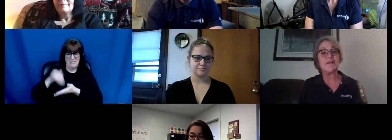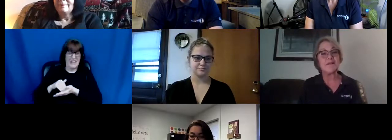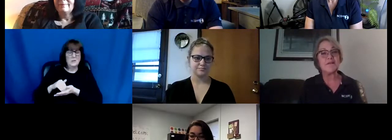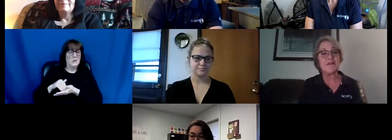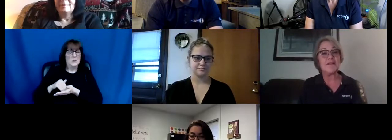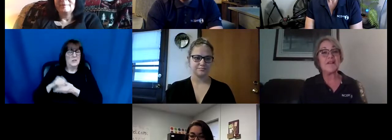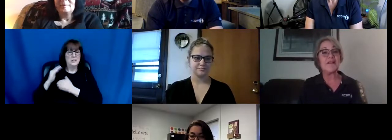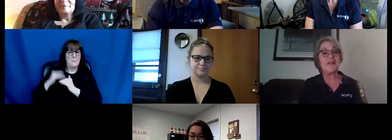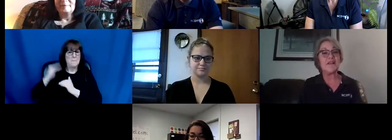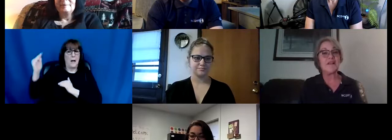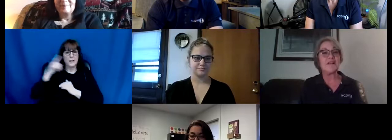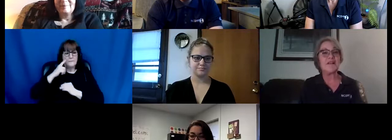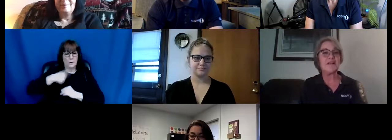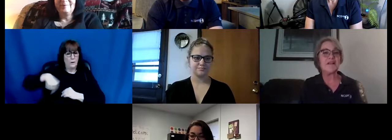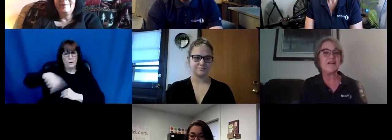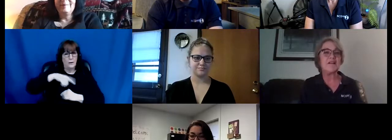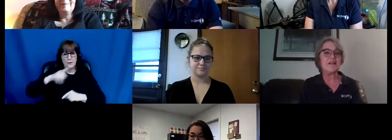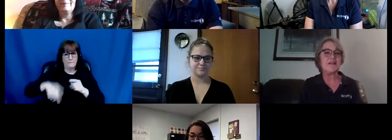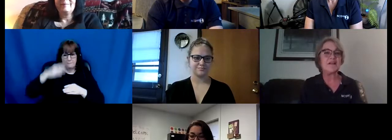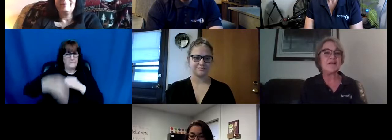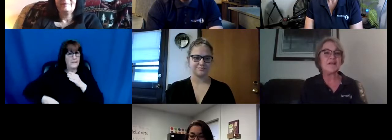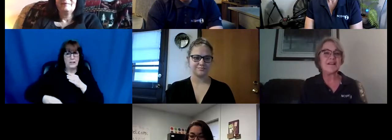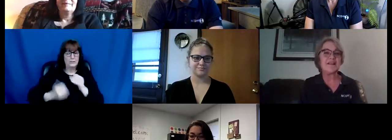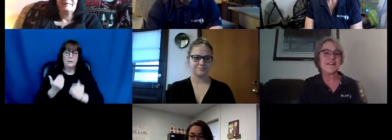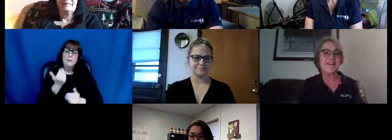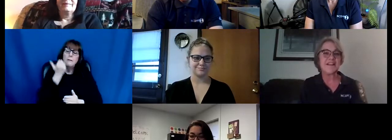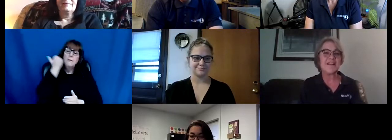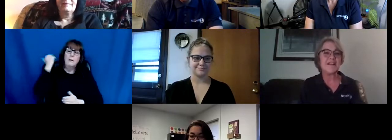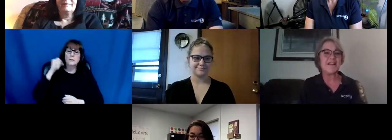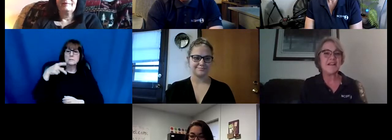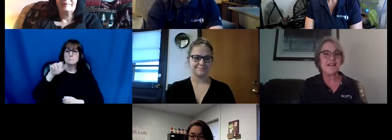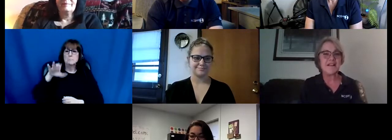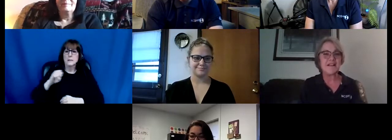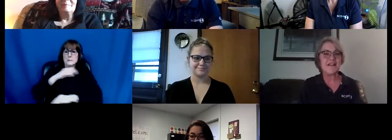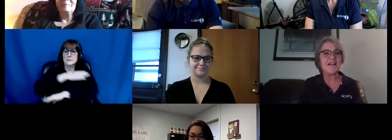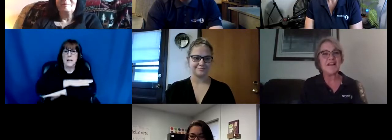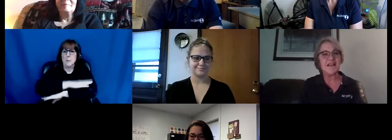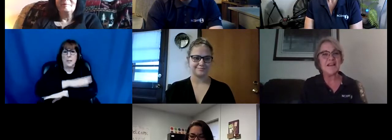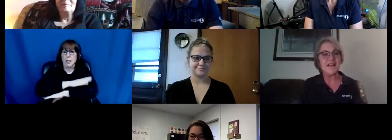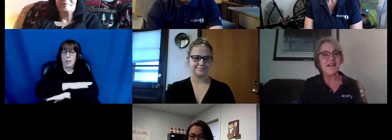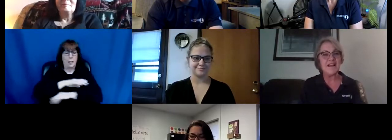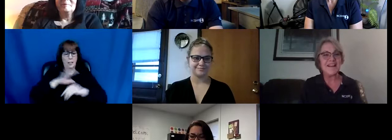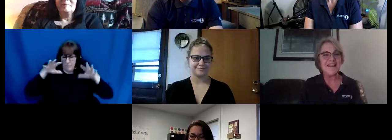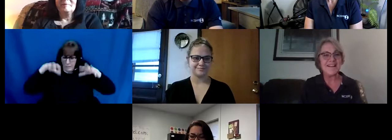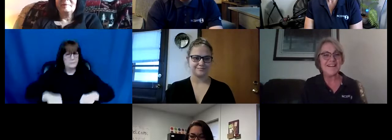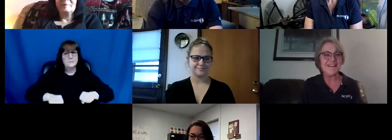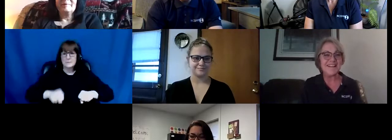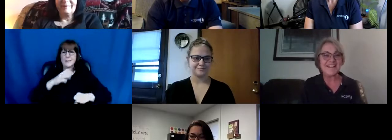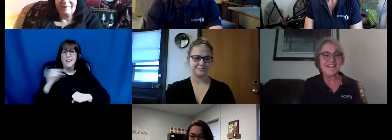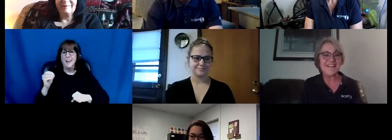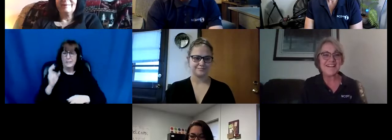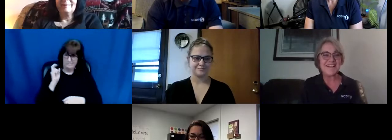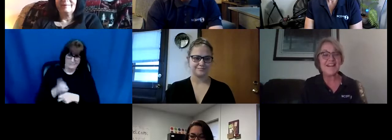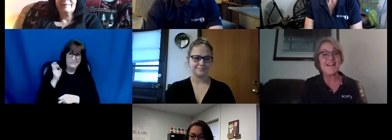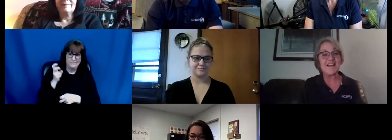anybody to complete takes up way too much table space and is otherwise rather difficult therefore